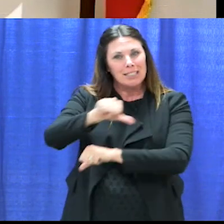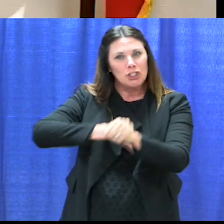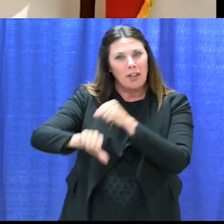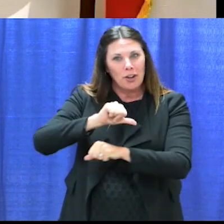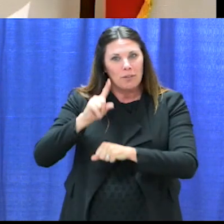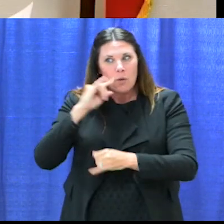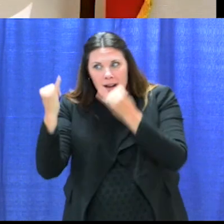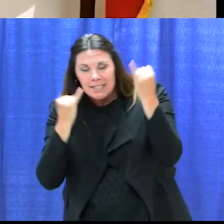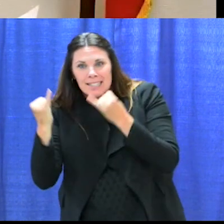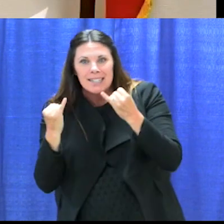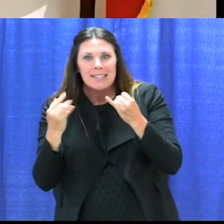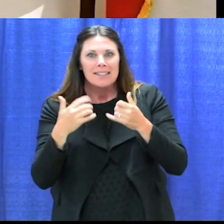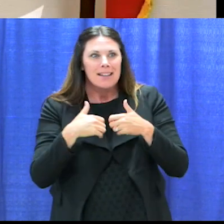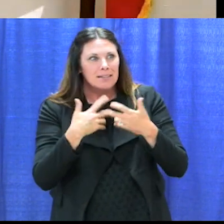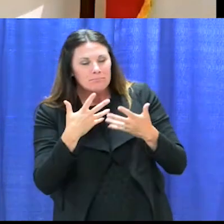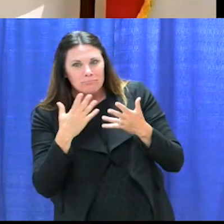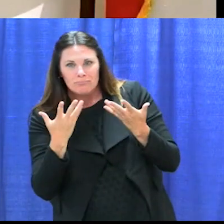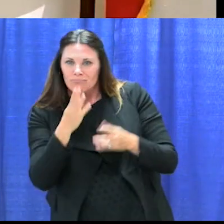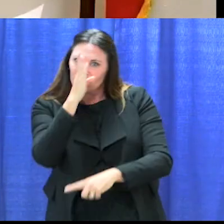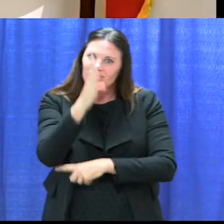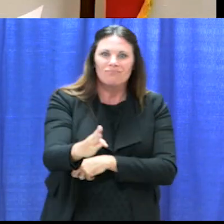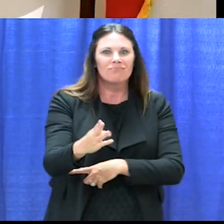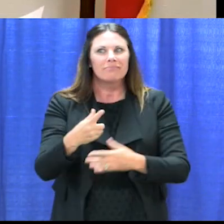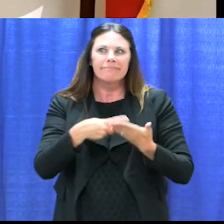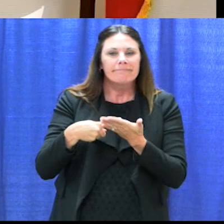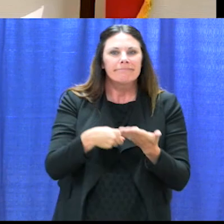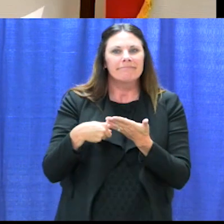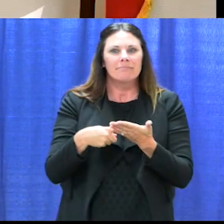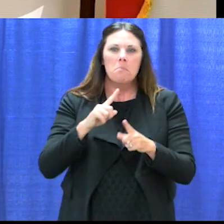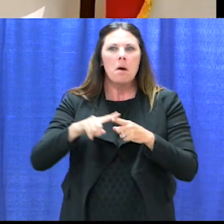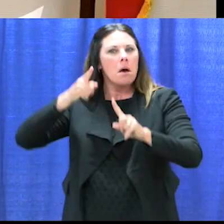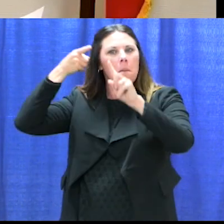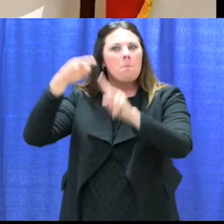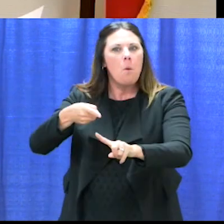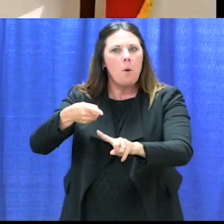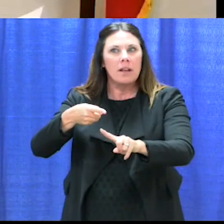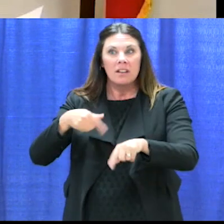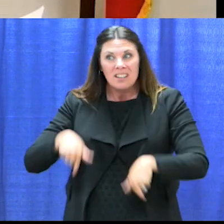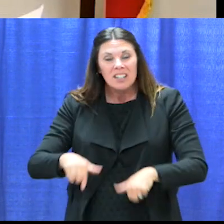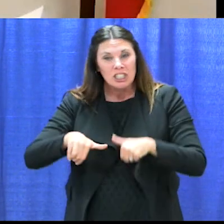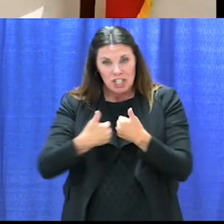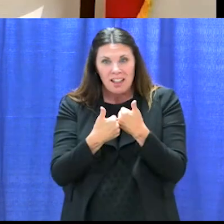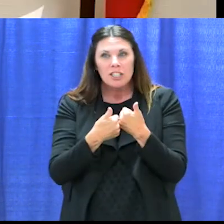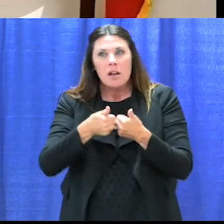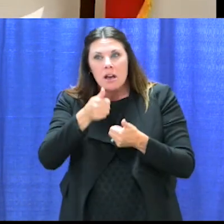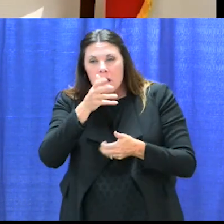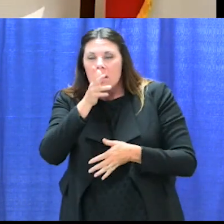We will have those candid conversations but work together to get through the difficult times to better times for our students.